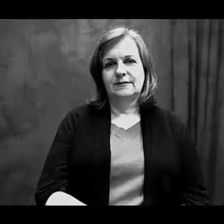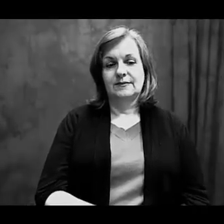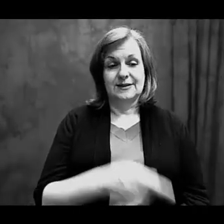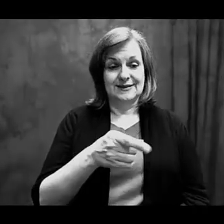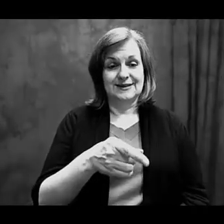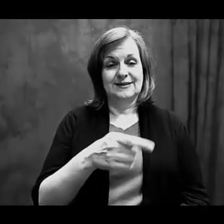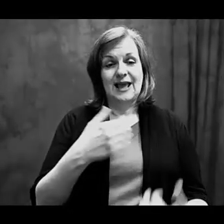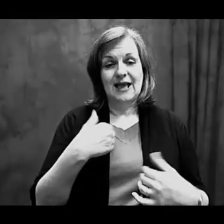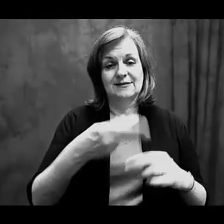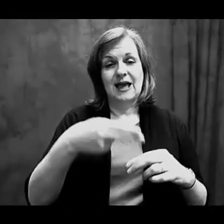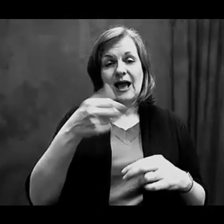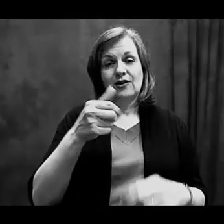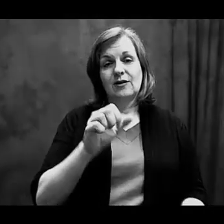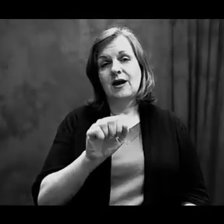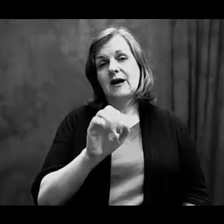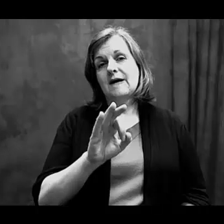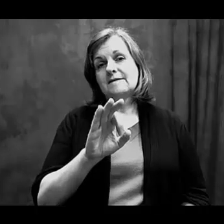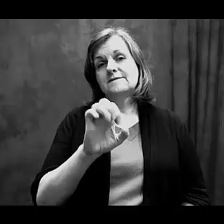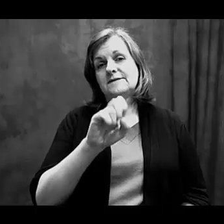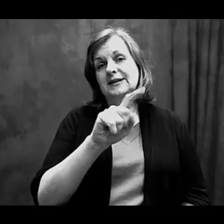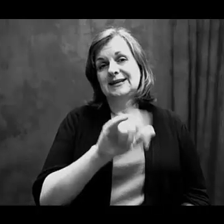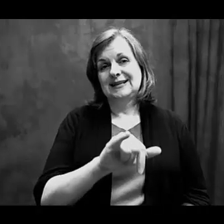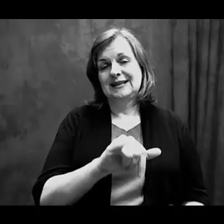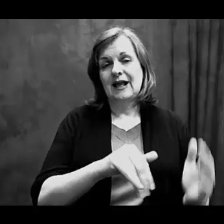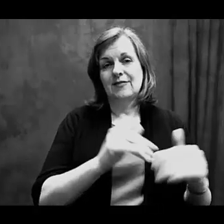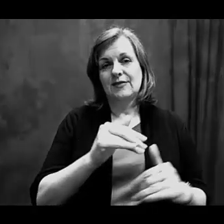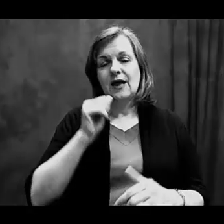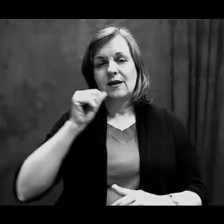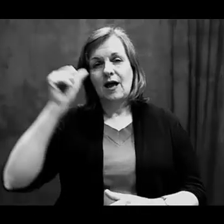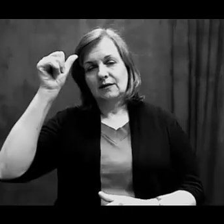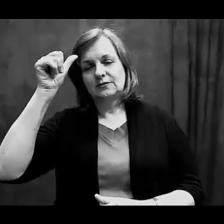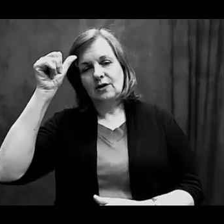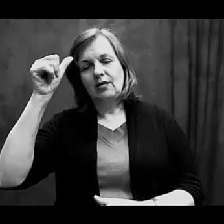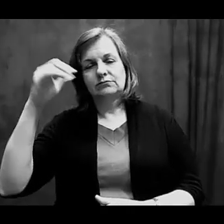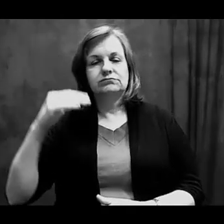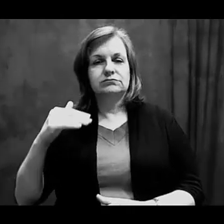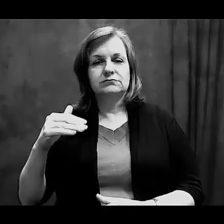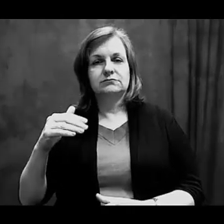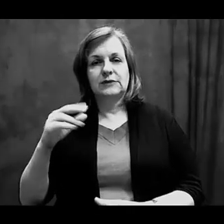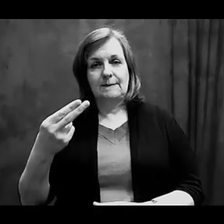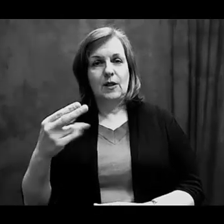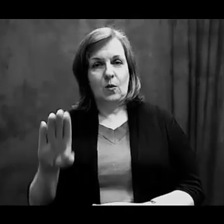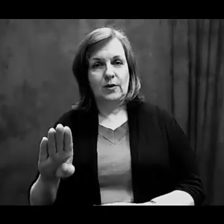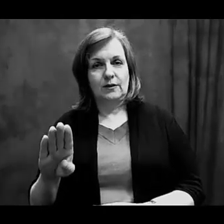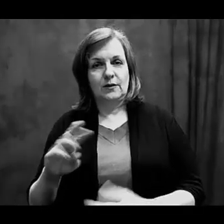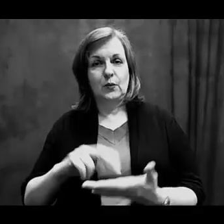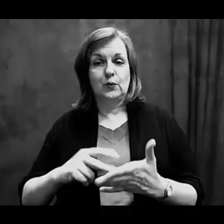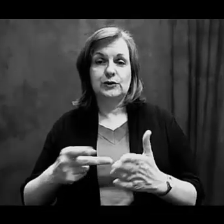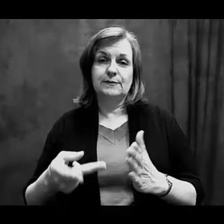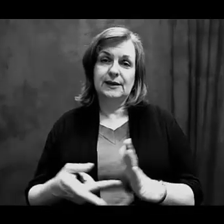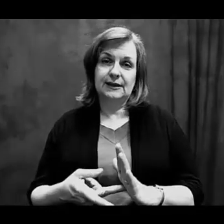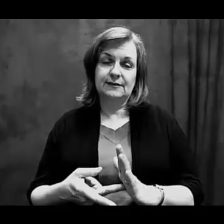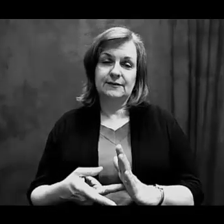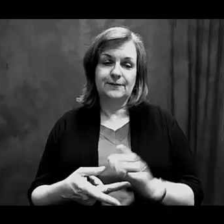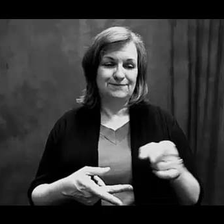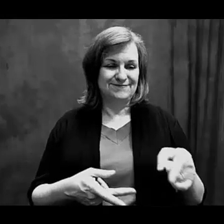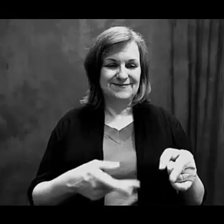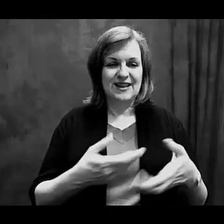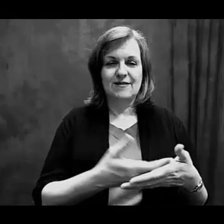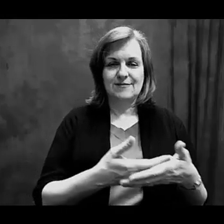is very very good -- it has a very high affinity for oxygen